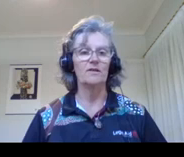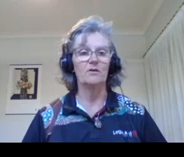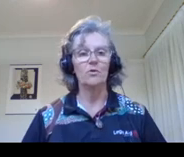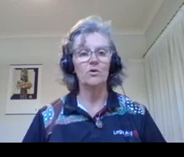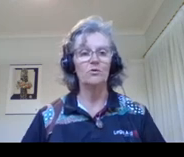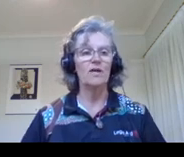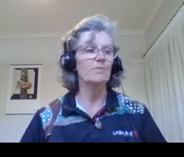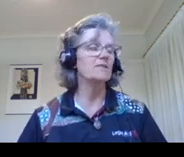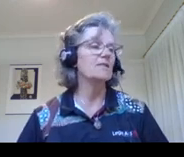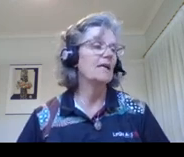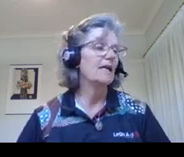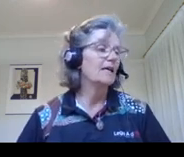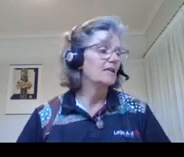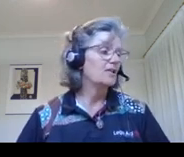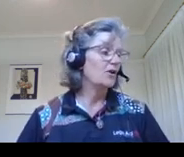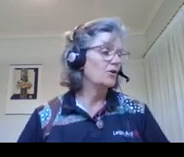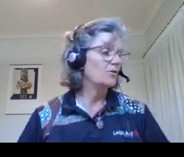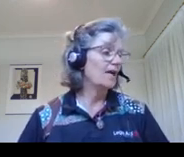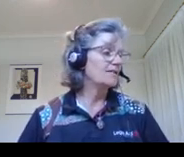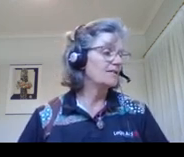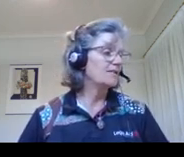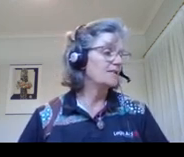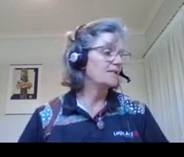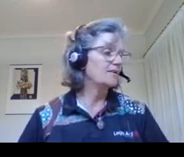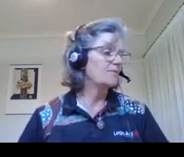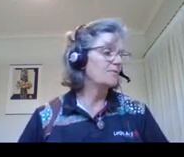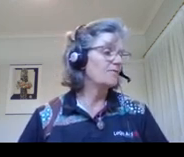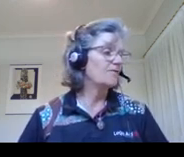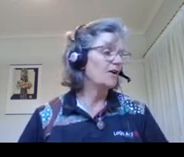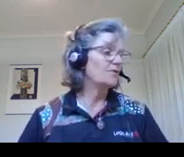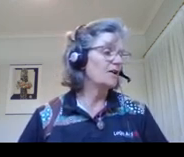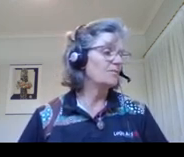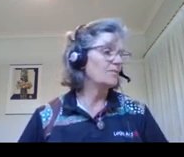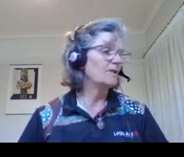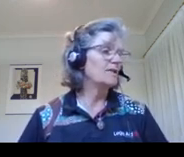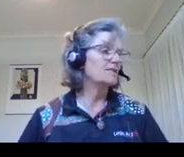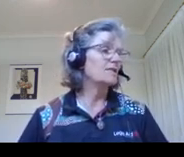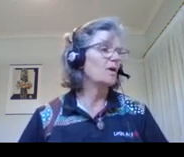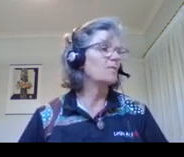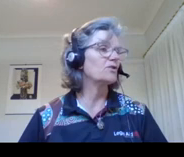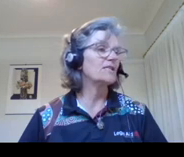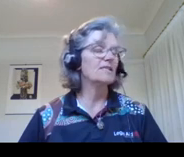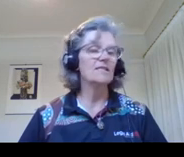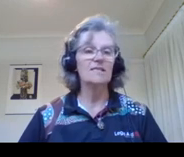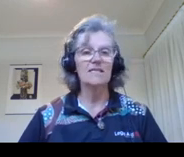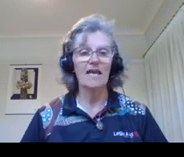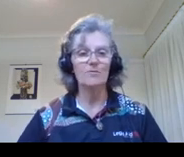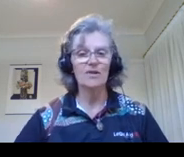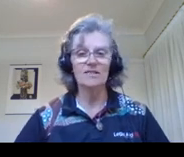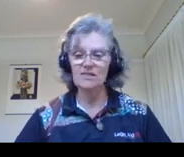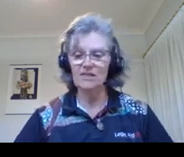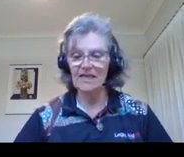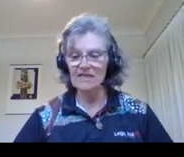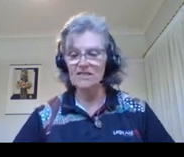all your numbers so that's just some phone numbers and web addresses and that brings us to the end